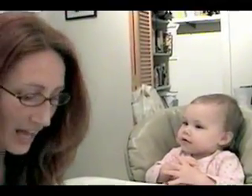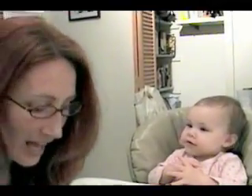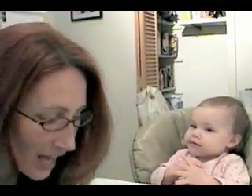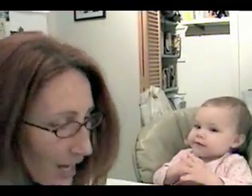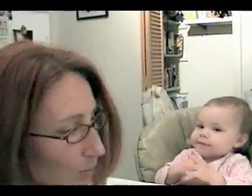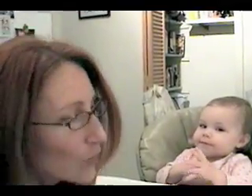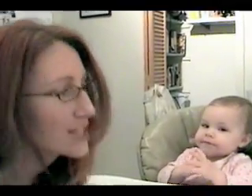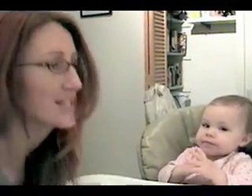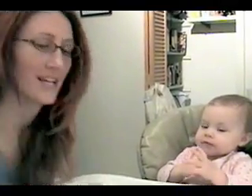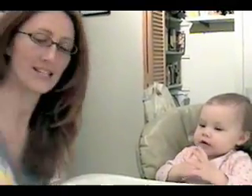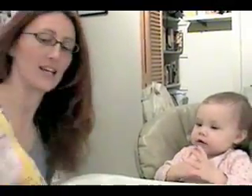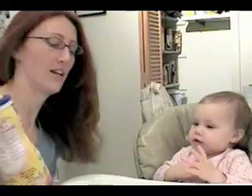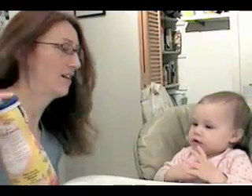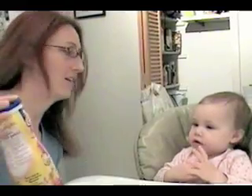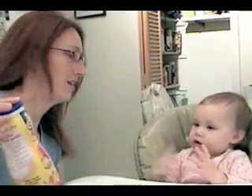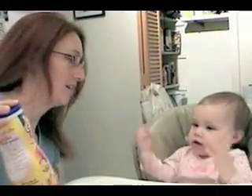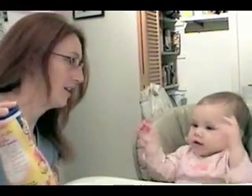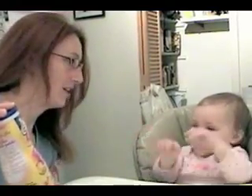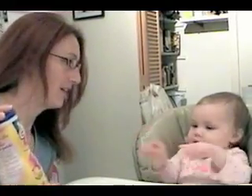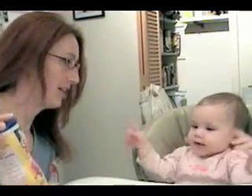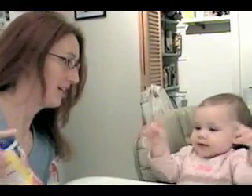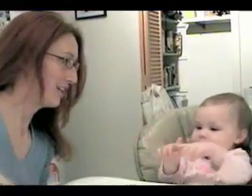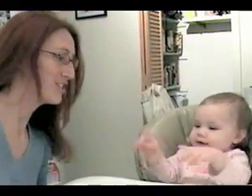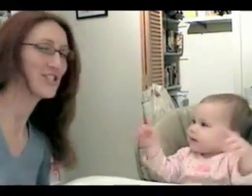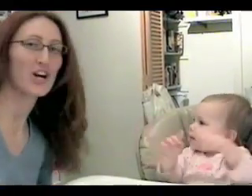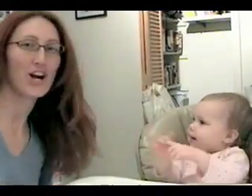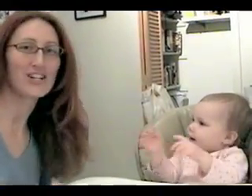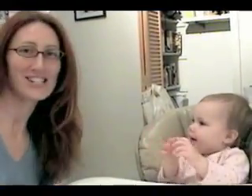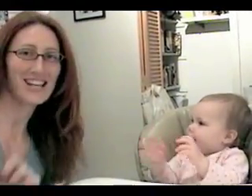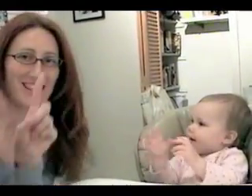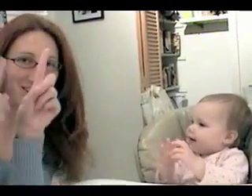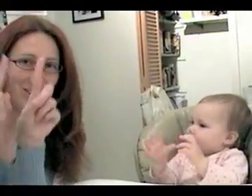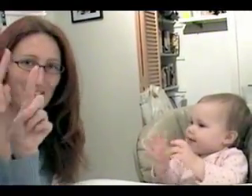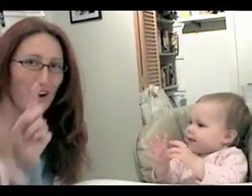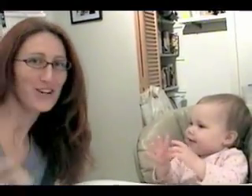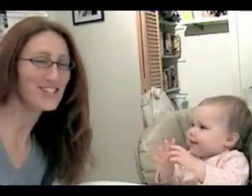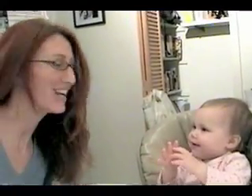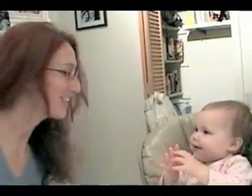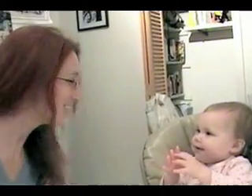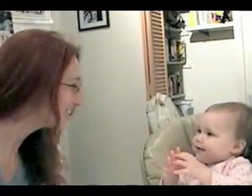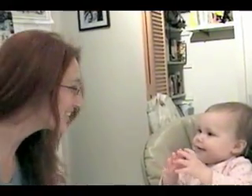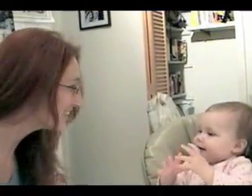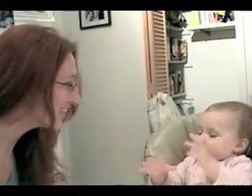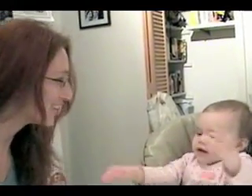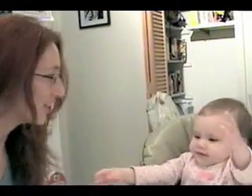And whats this? Stars, these are stars.